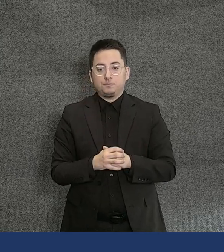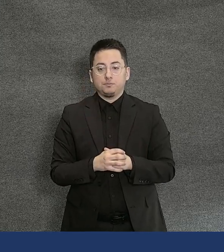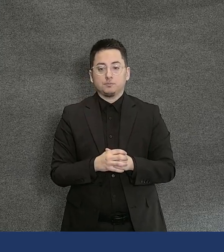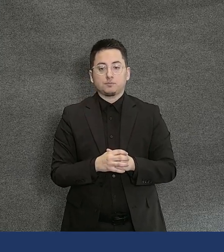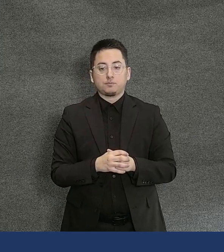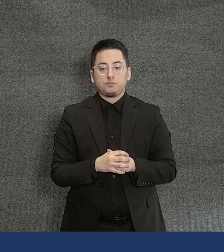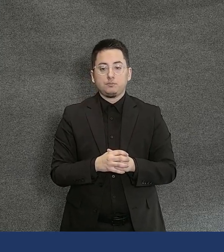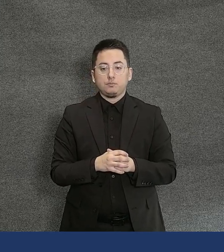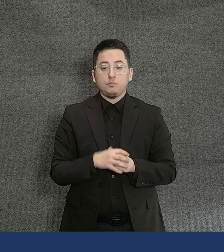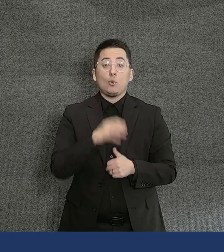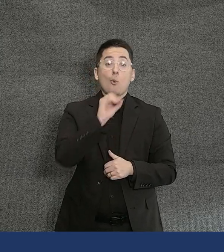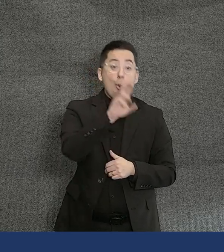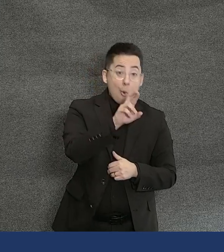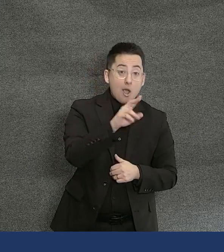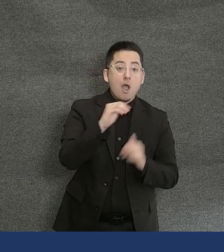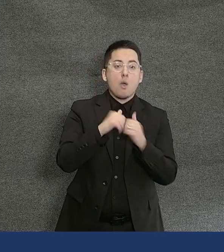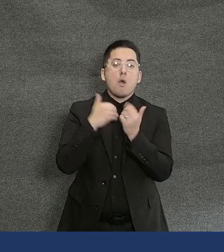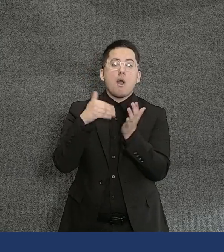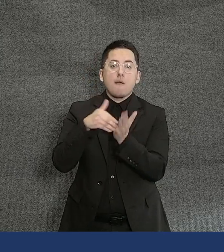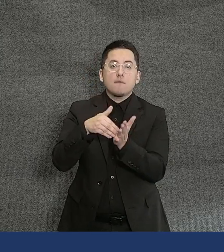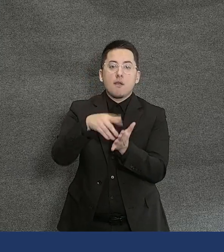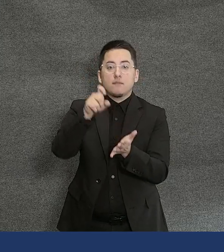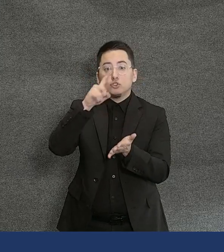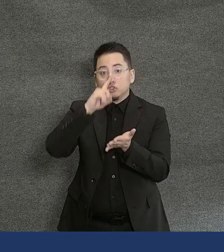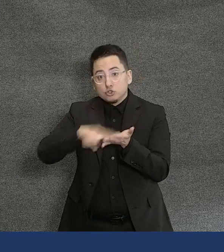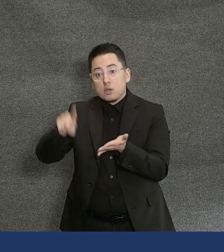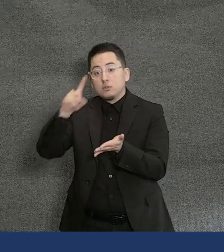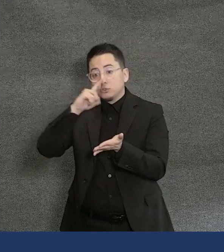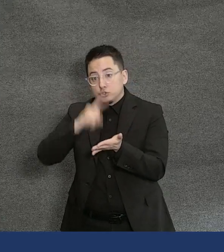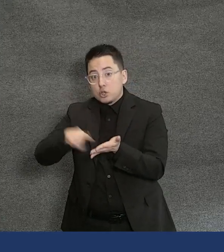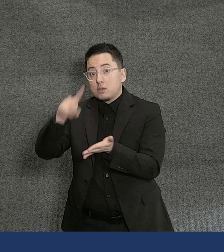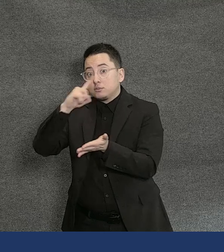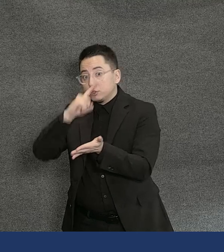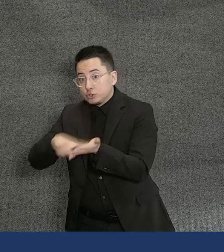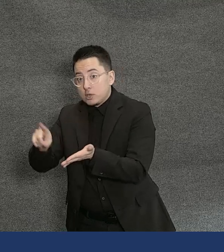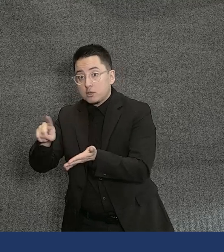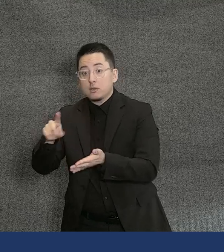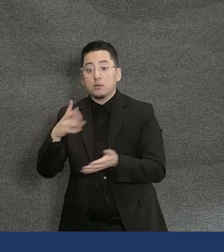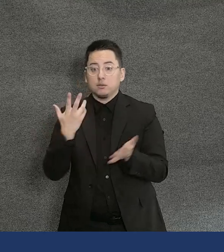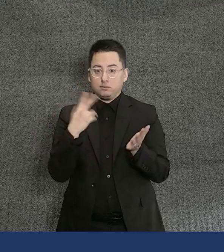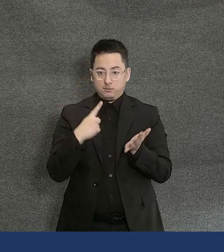the same exact background study within even the same month as they're applying for jobs, we're